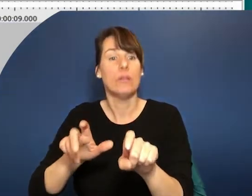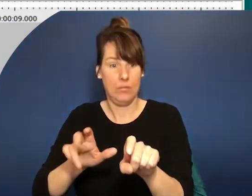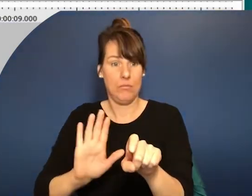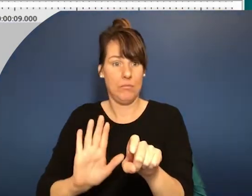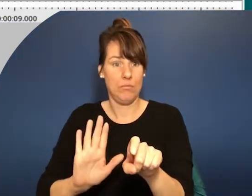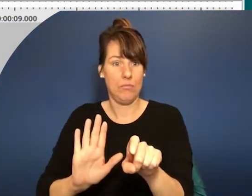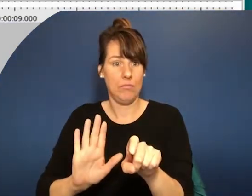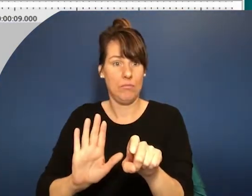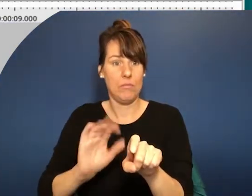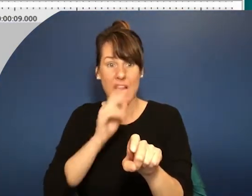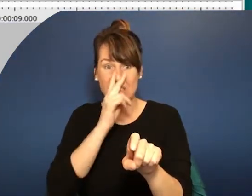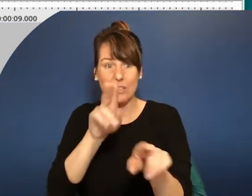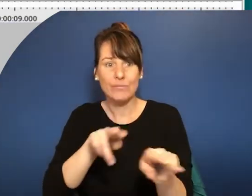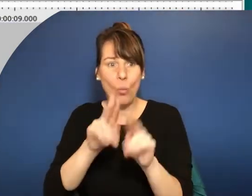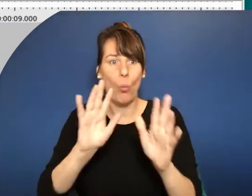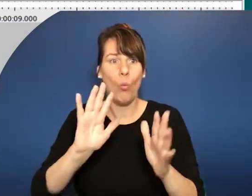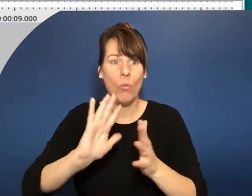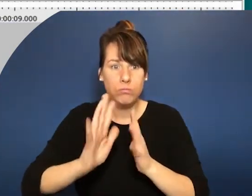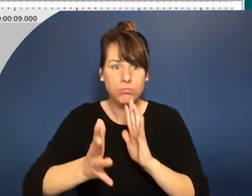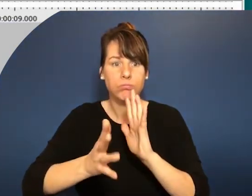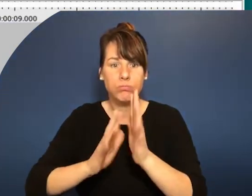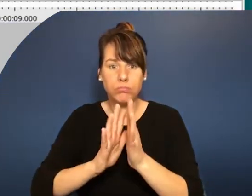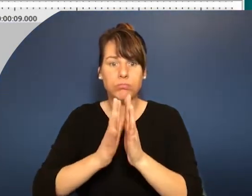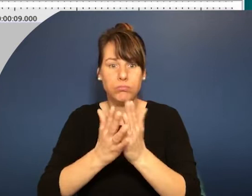to play the video and do some selections on the video.